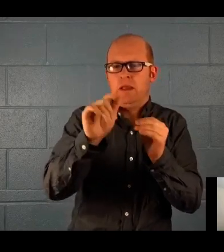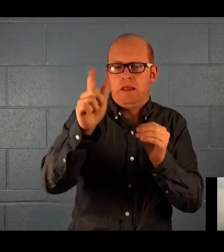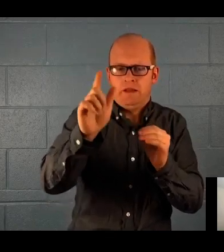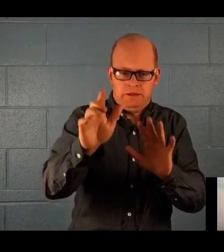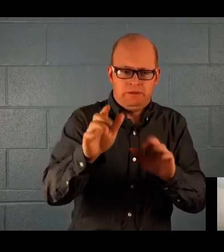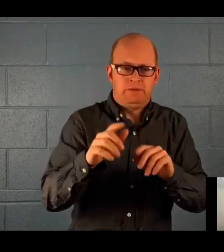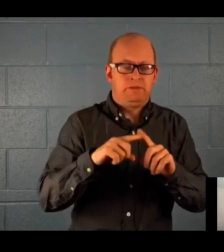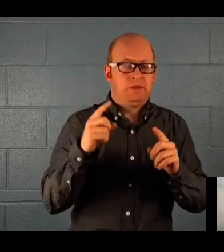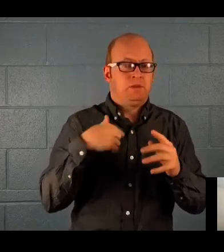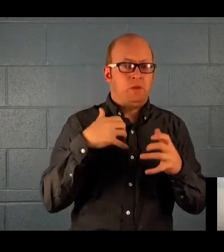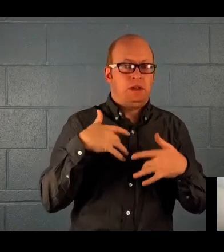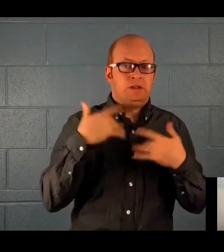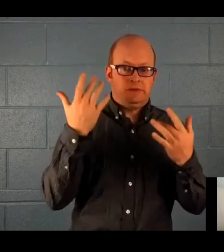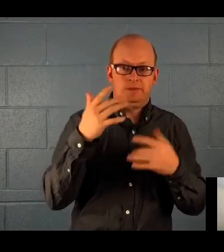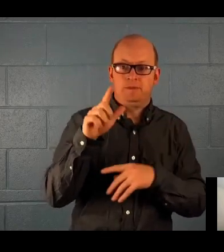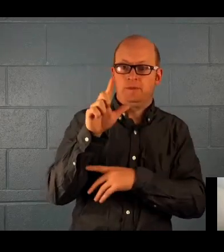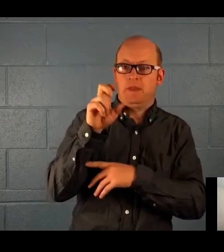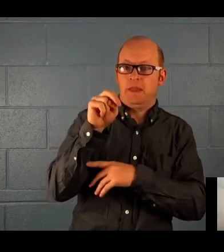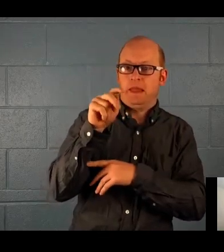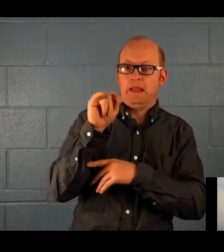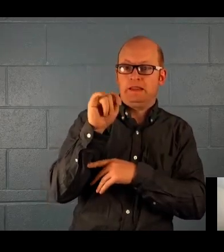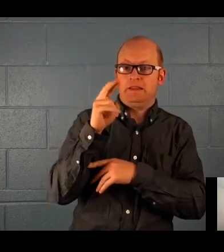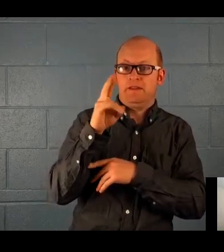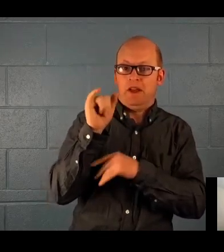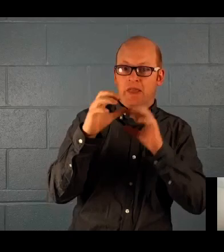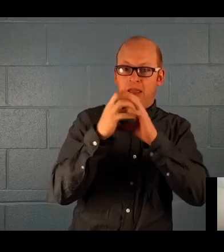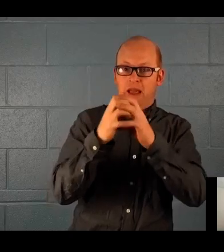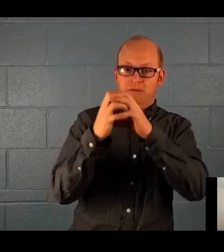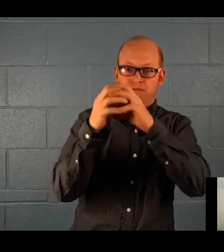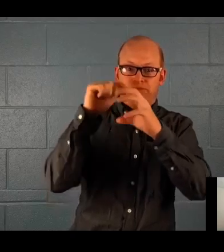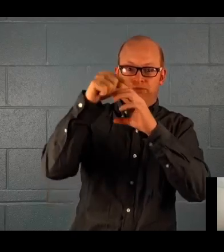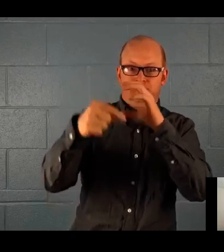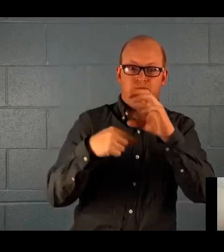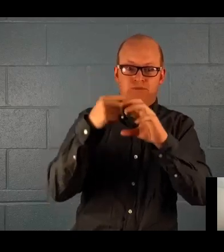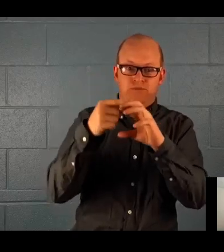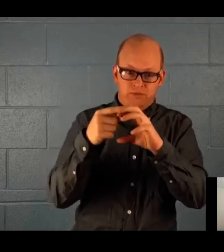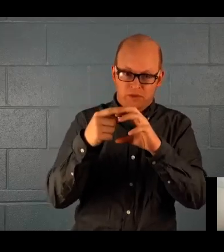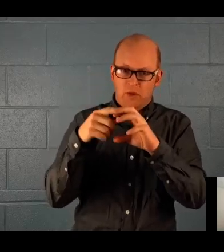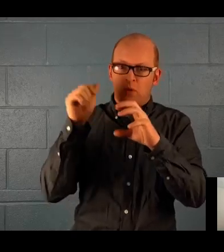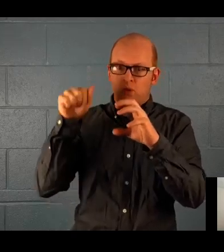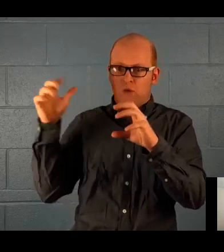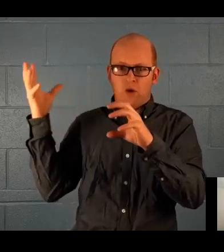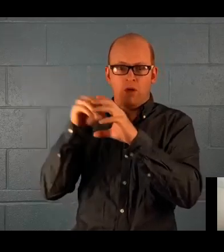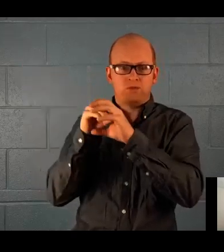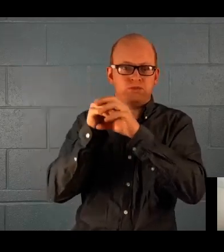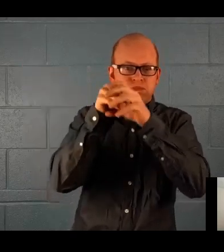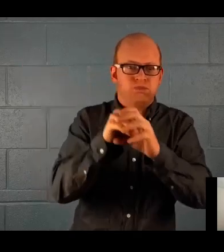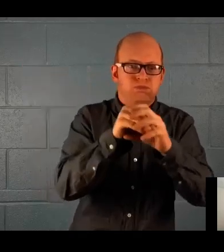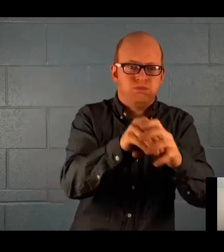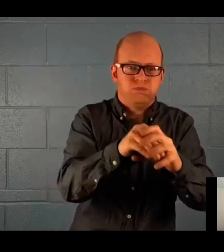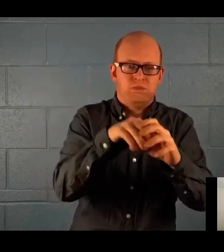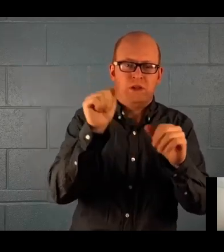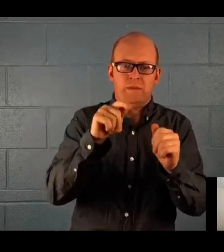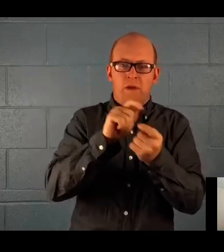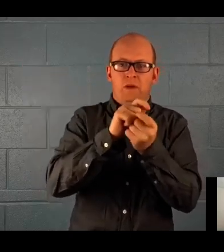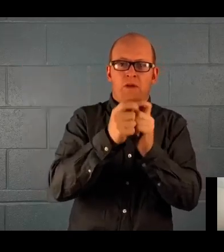But excitingly this lentivirus, containing myosin VIIA, was able to correct both that melanosome migration